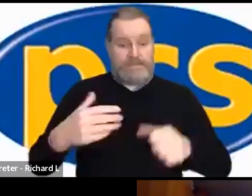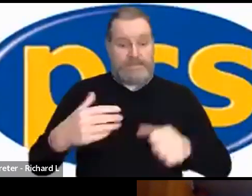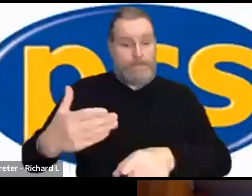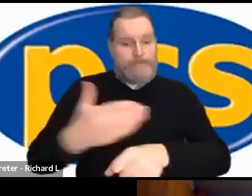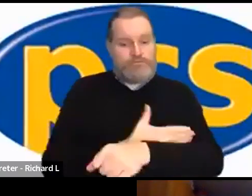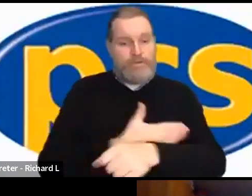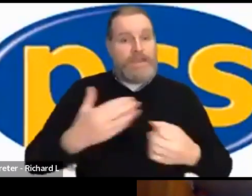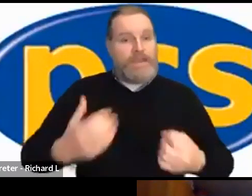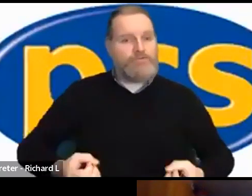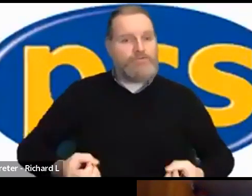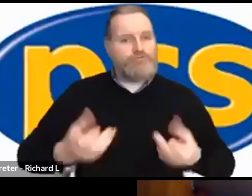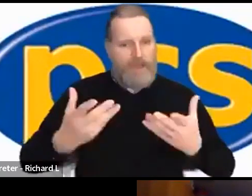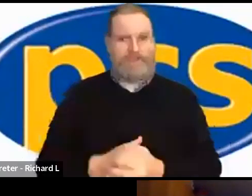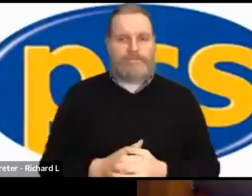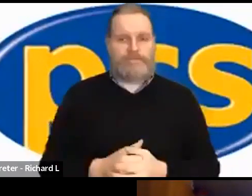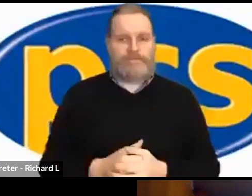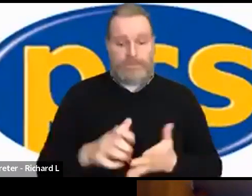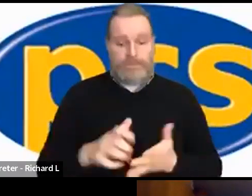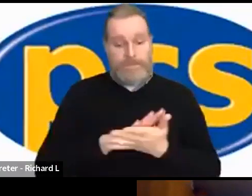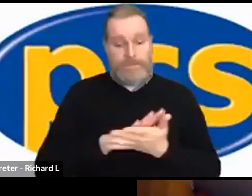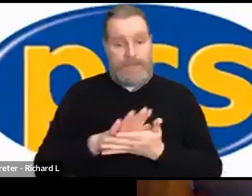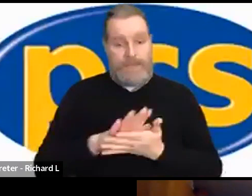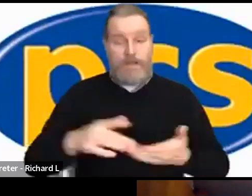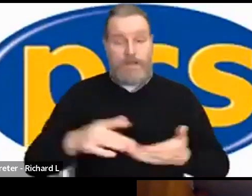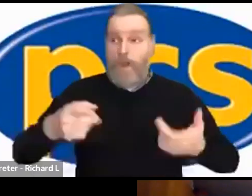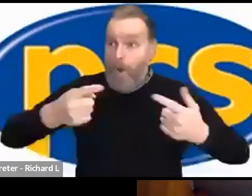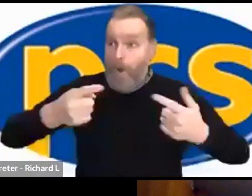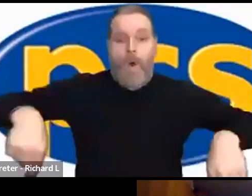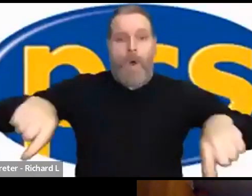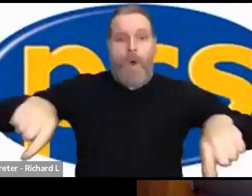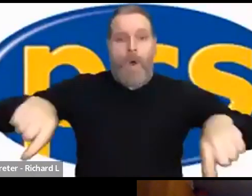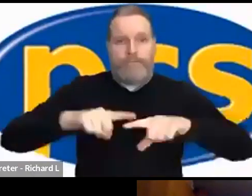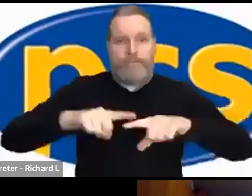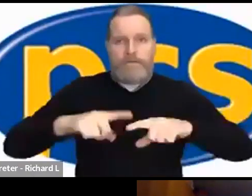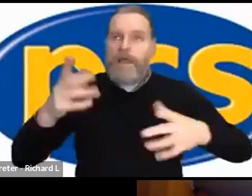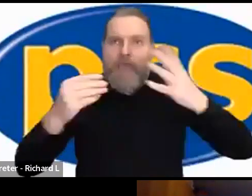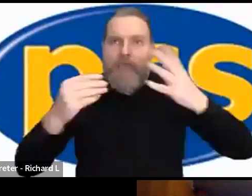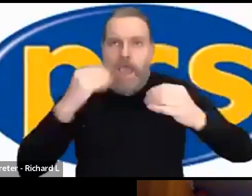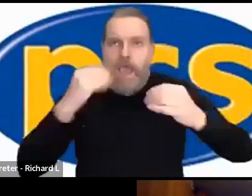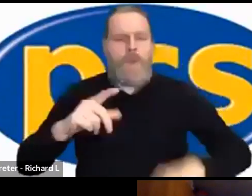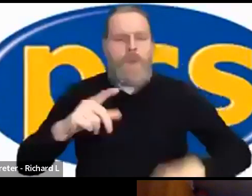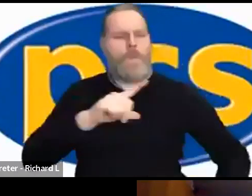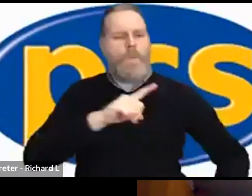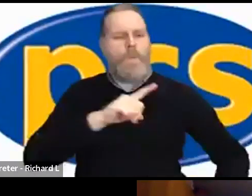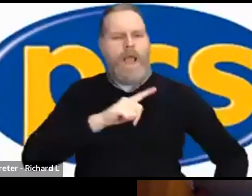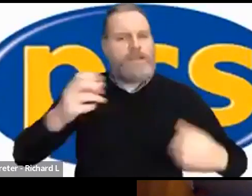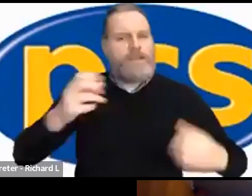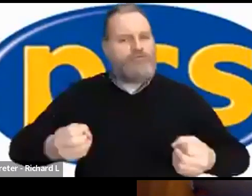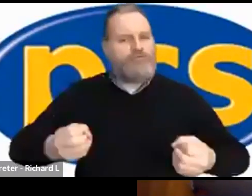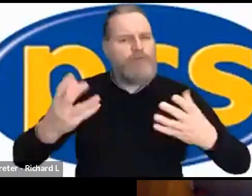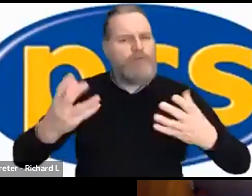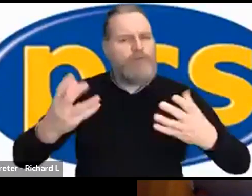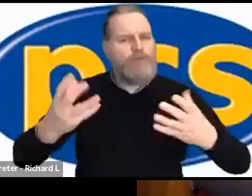and what we want to do this is a pretty strike rally y that gives us the opportunity that gives us the opportunity to update all update all members on. Why we 're going on going on strike.